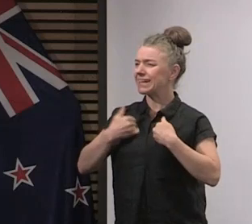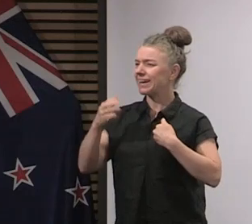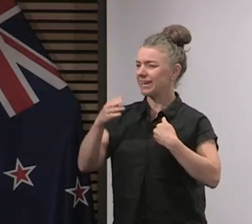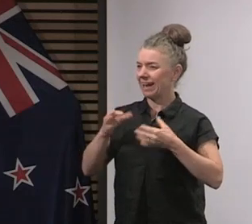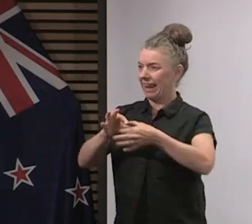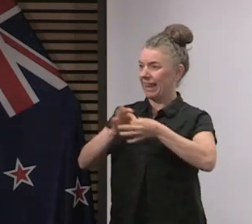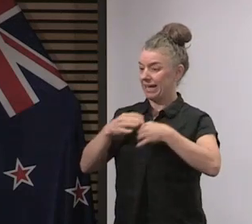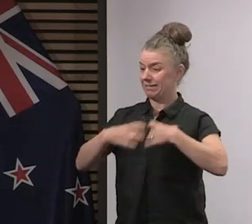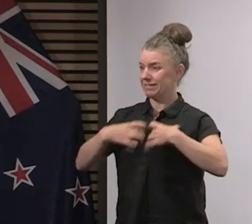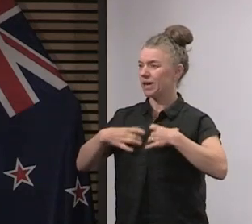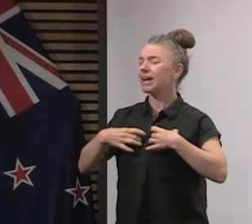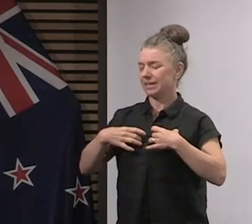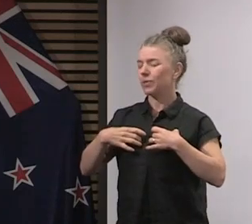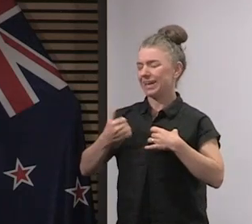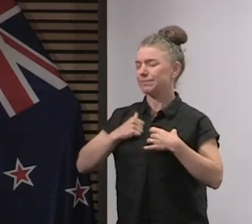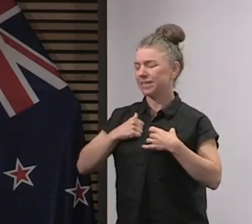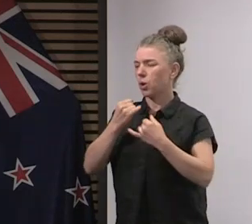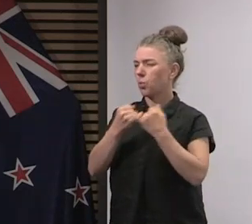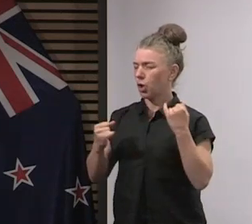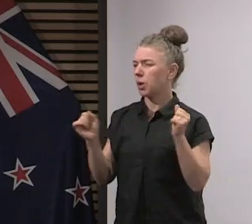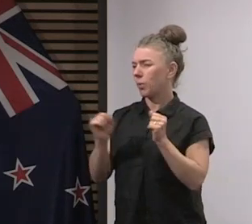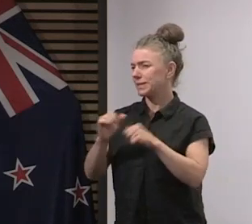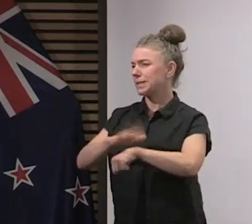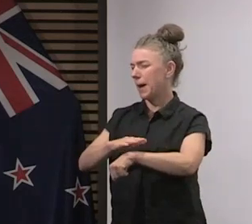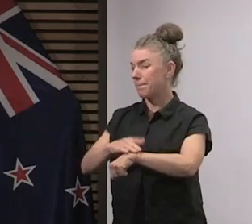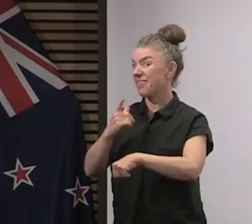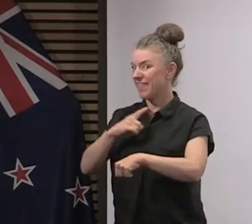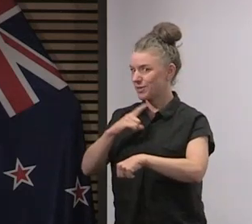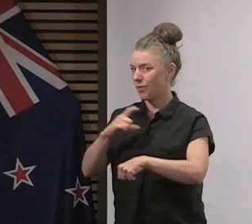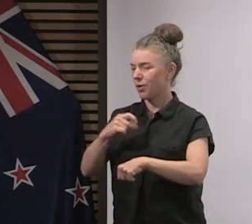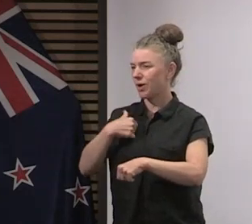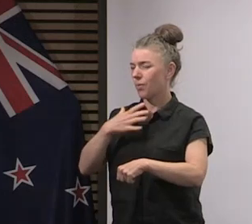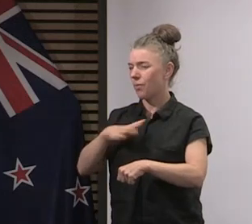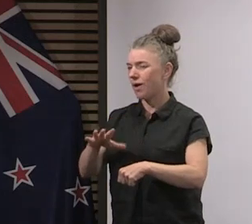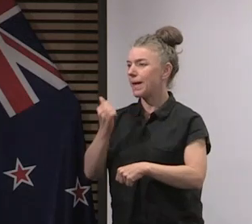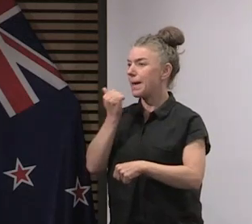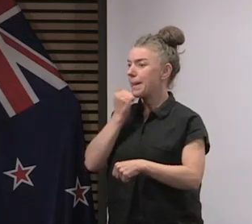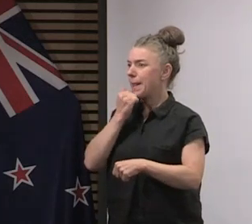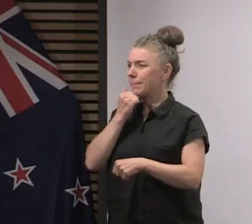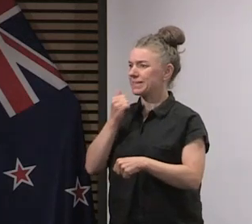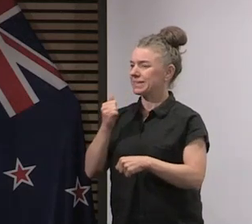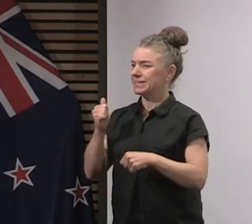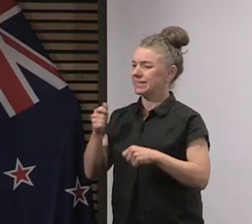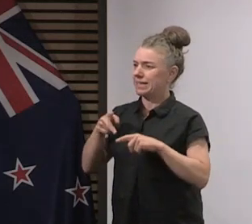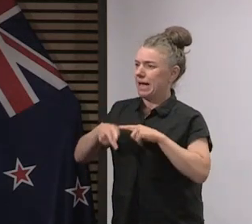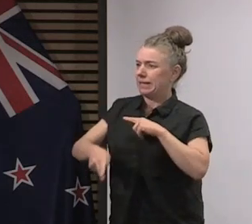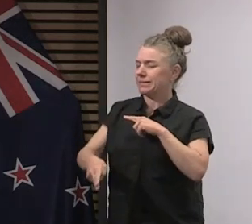New Zealanders, we would expect, as we do with other respiratory illnesses, to see more of them happening in